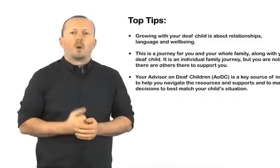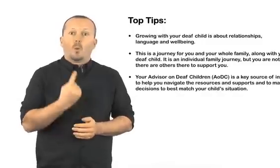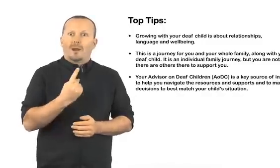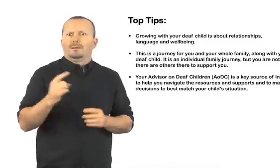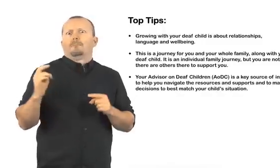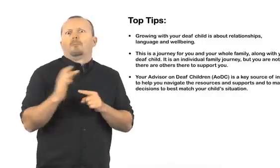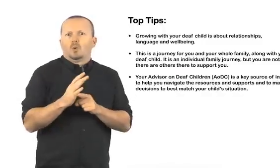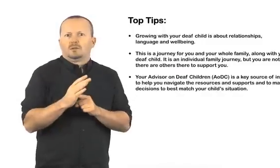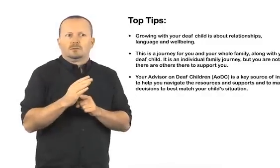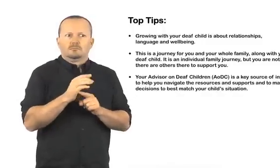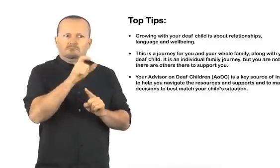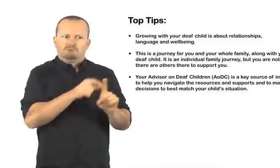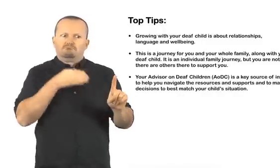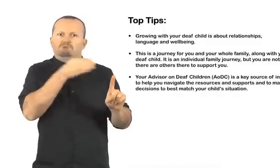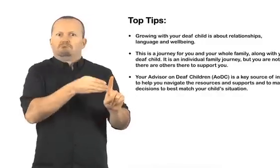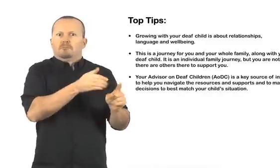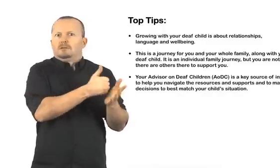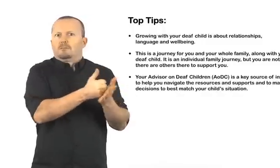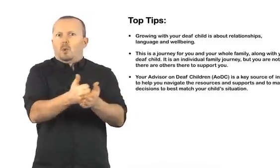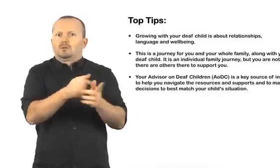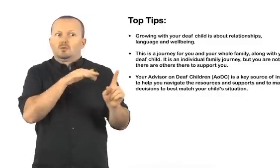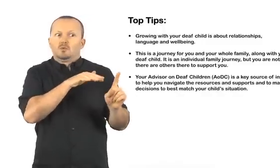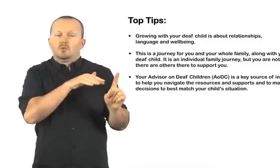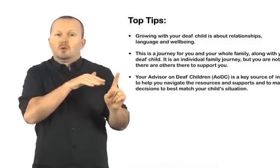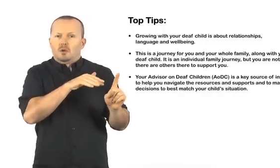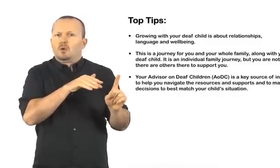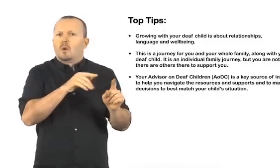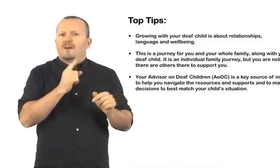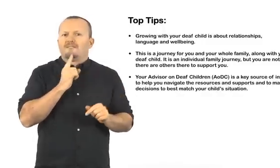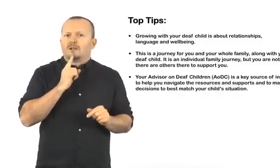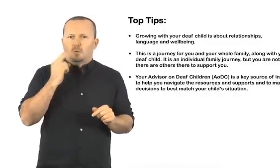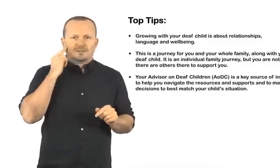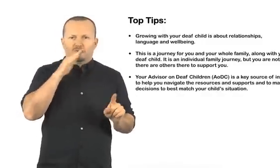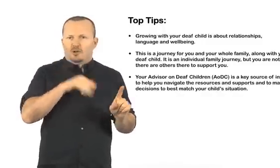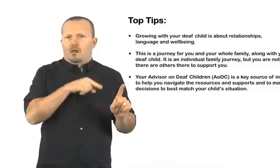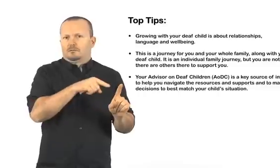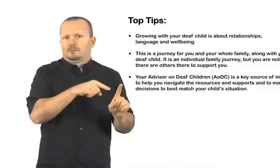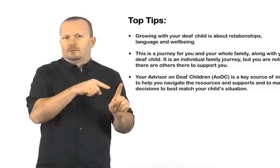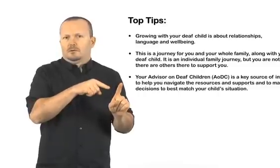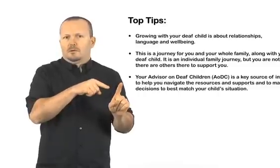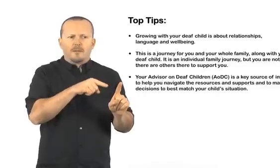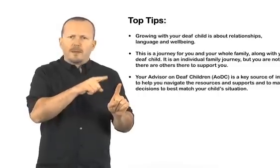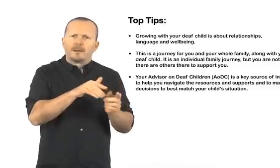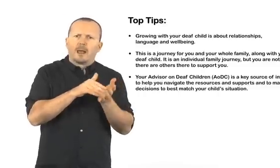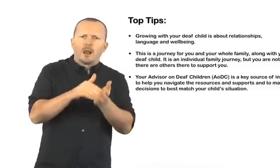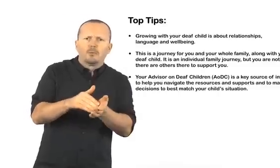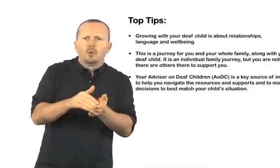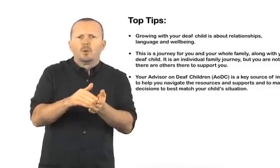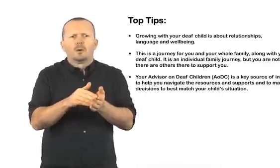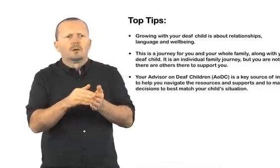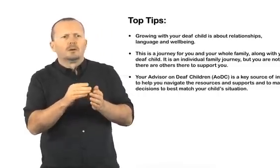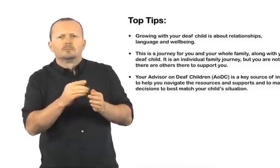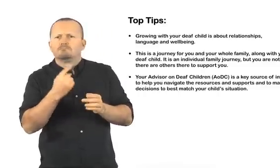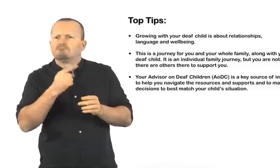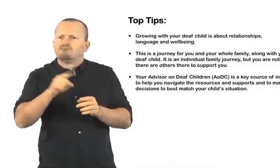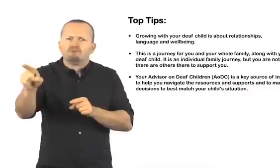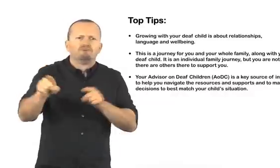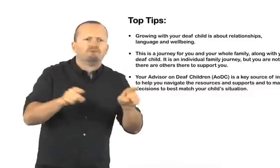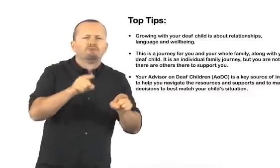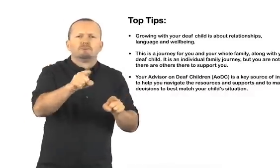Your Advisor on Deaf Children (AoDC) is a key source of information to help you navigate the resources